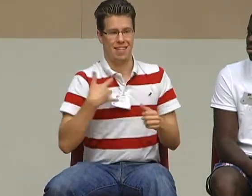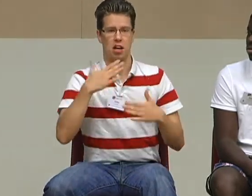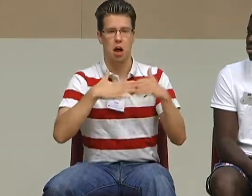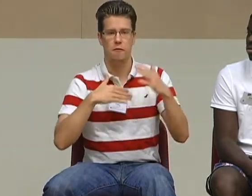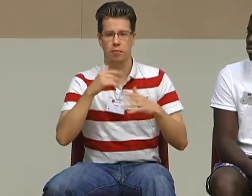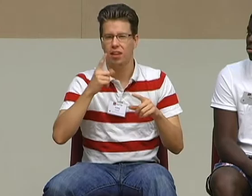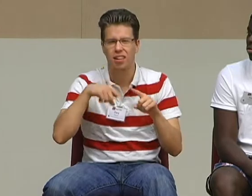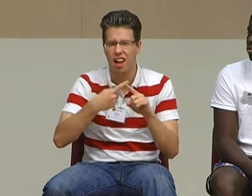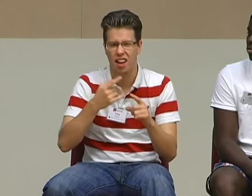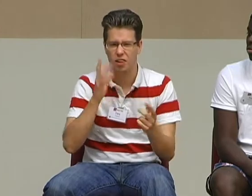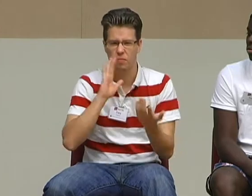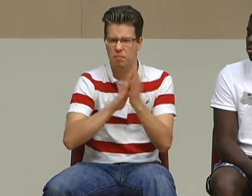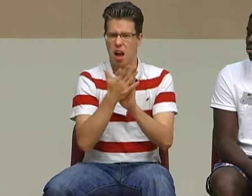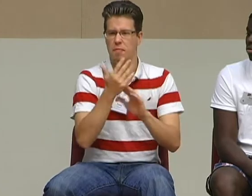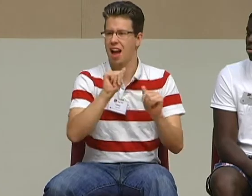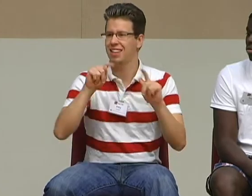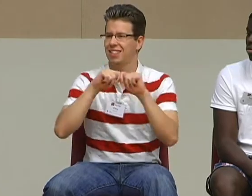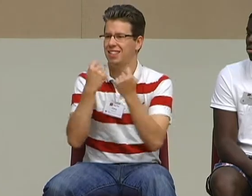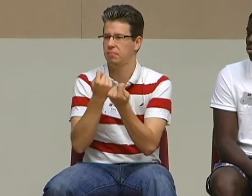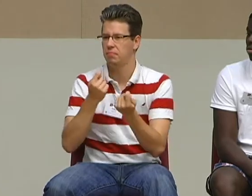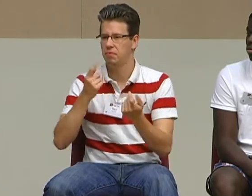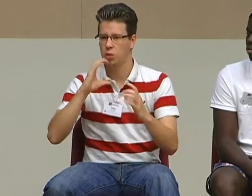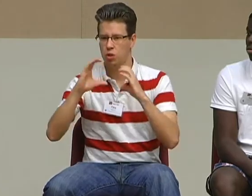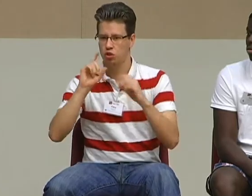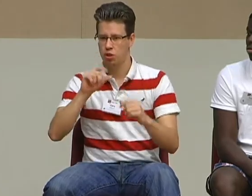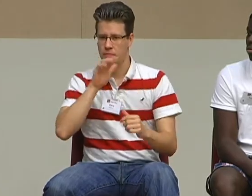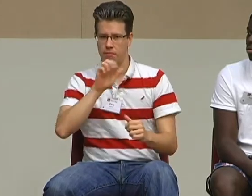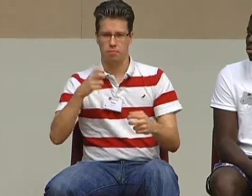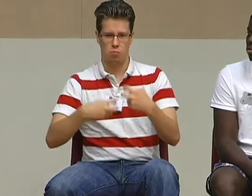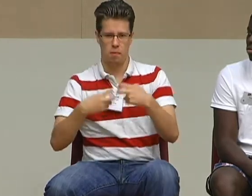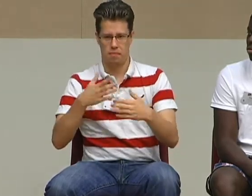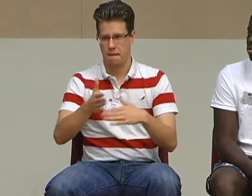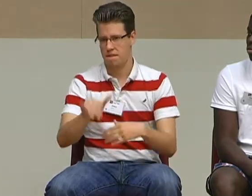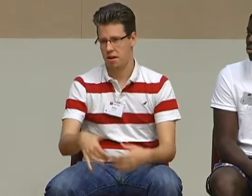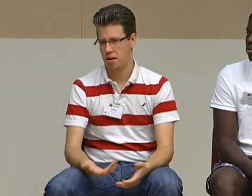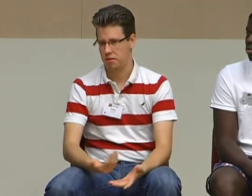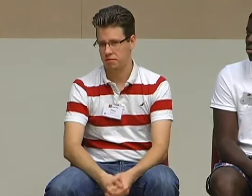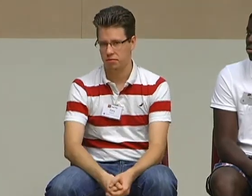your classmates feel comfortable so that will improve the team communication later.